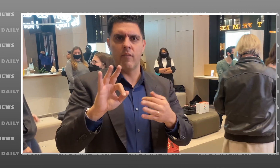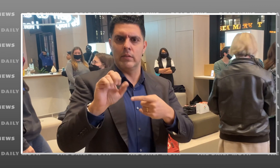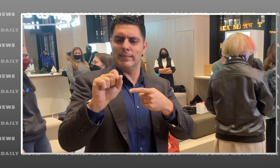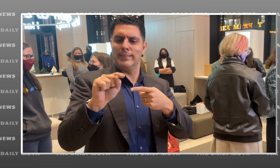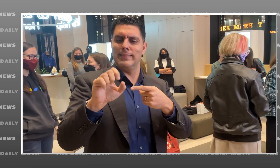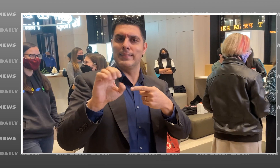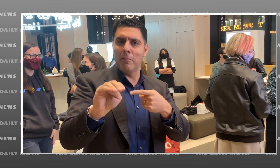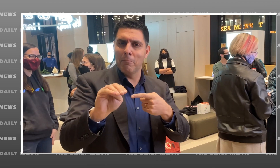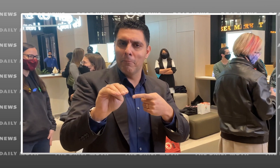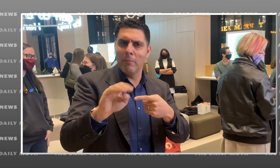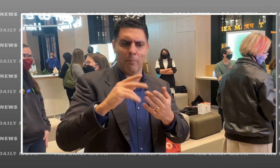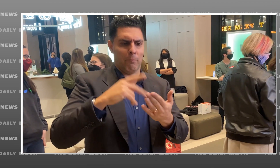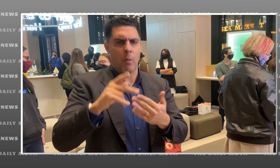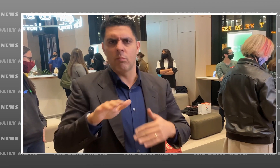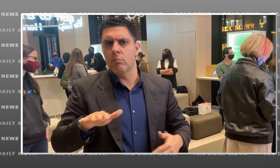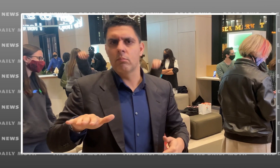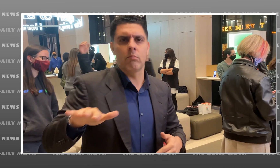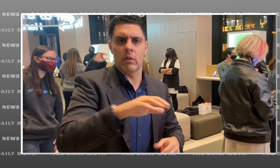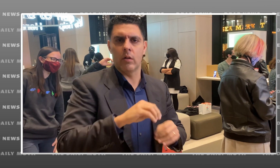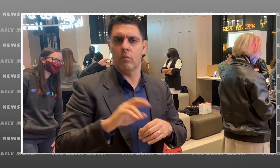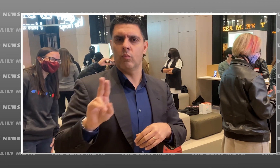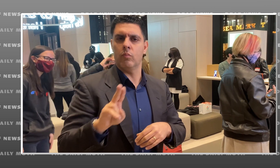the STEM field and programs in the U.S.